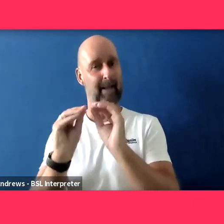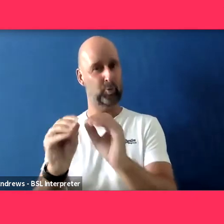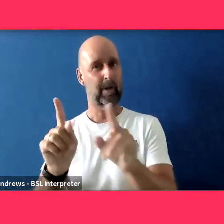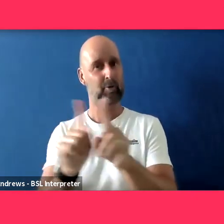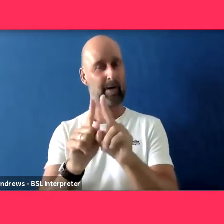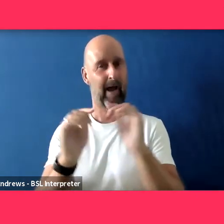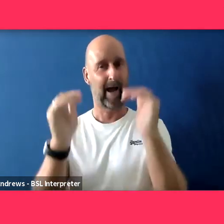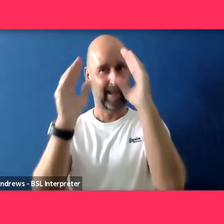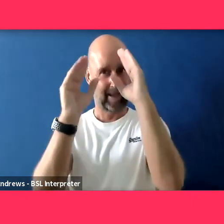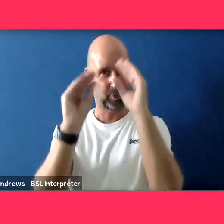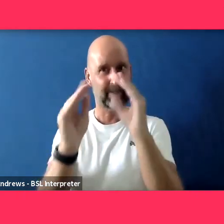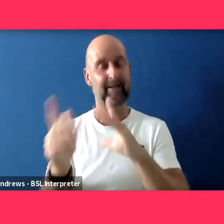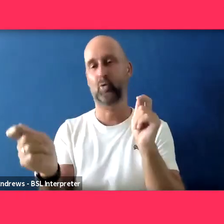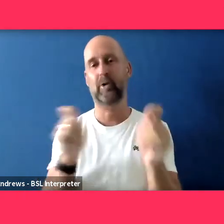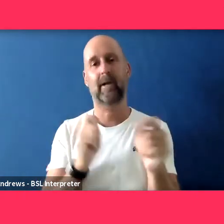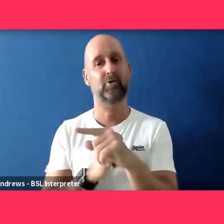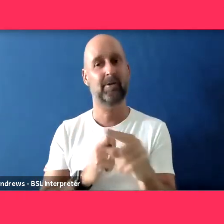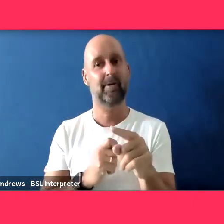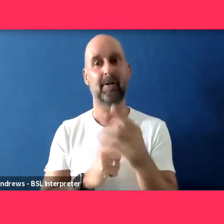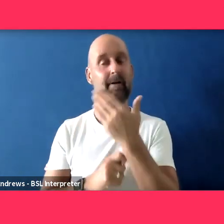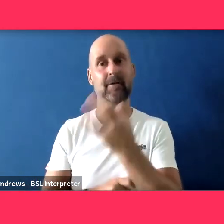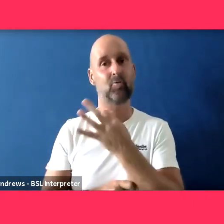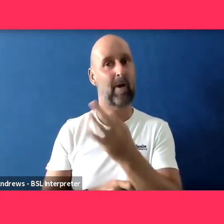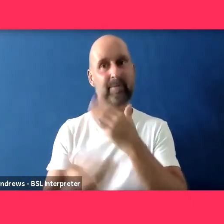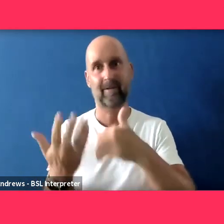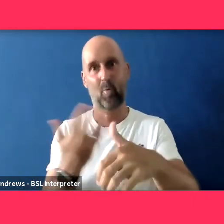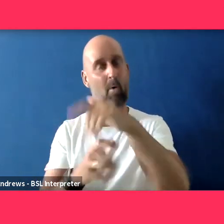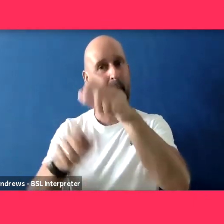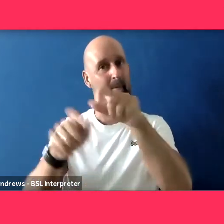We know that arts education doesn't represent all the voices and wee need to look at how we